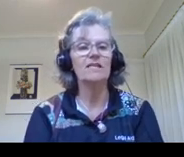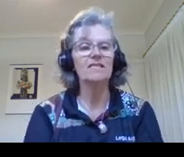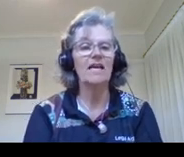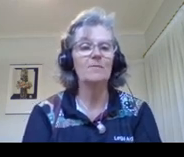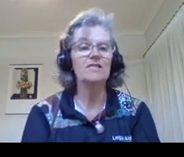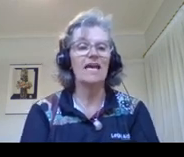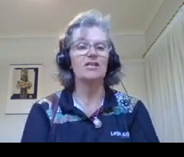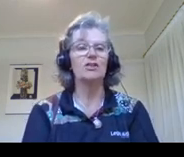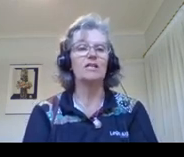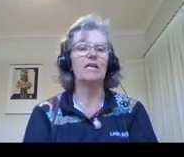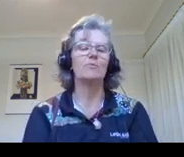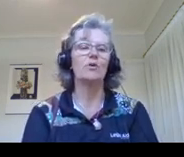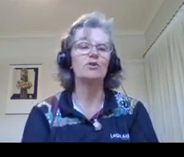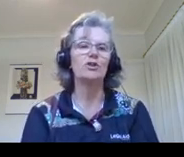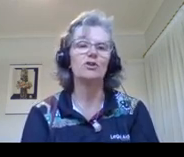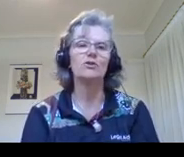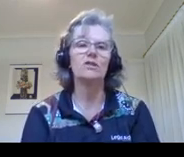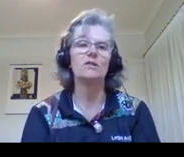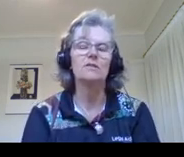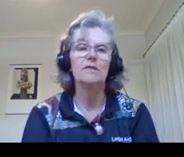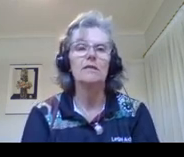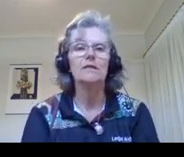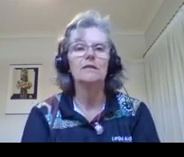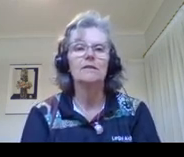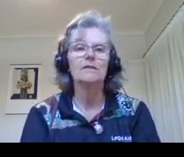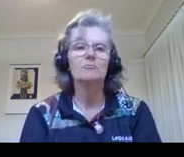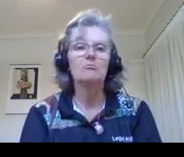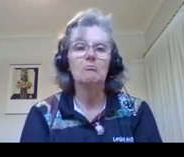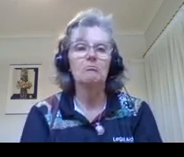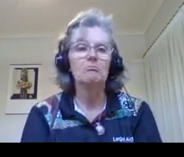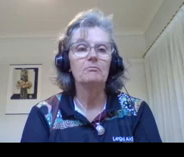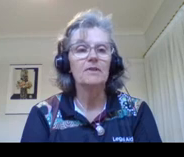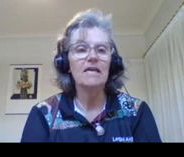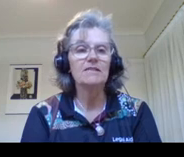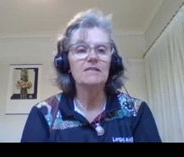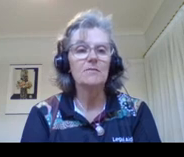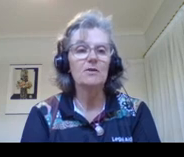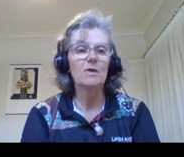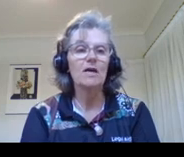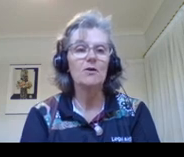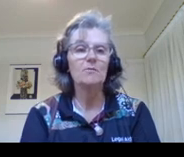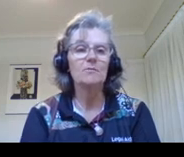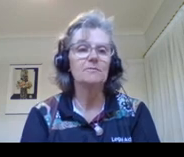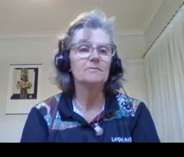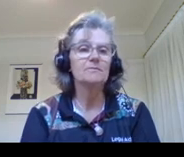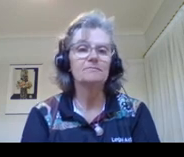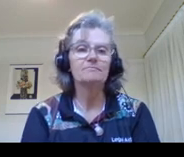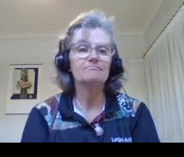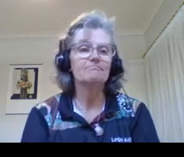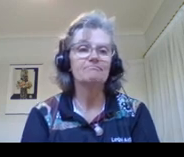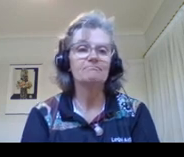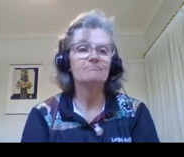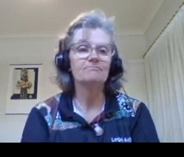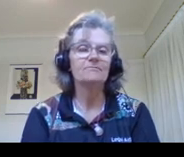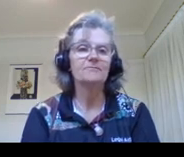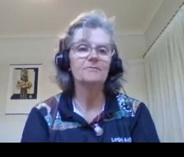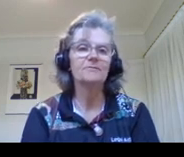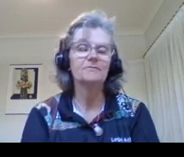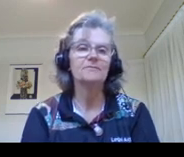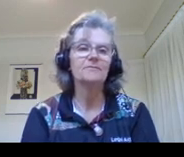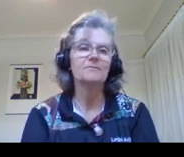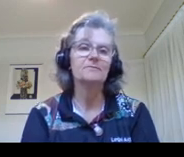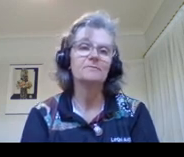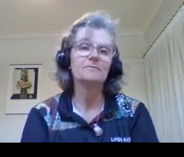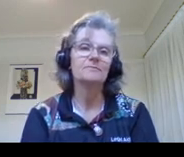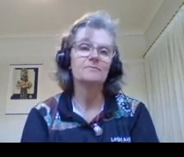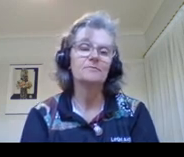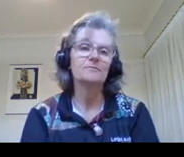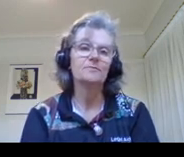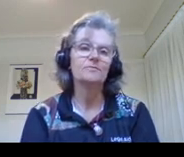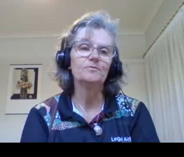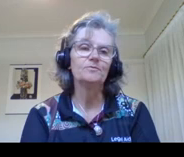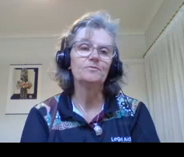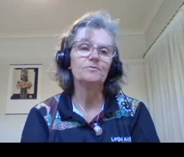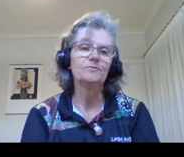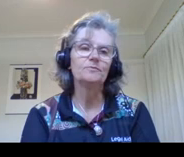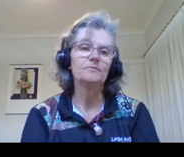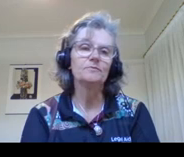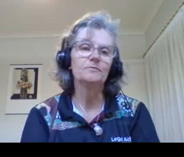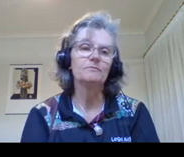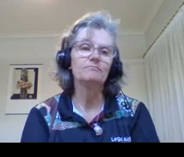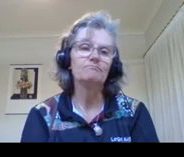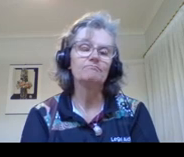scammers actually get prosecuted is that something we know I don't know the answer to that entirely